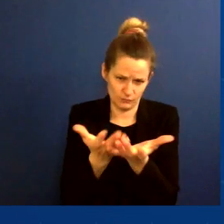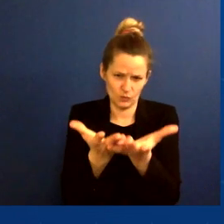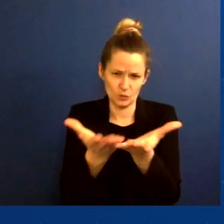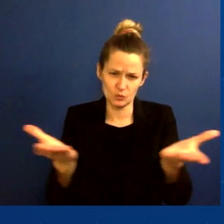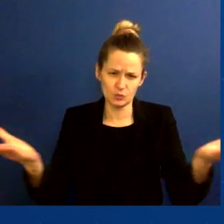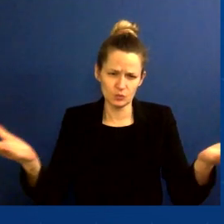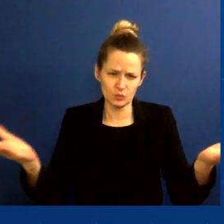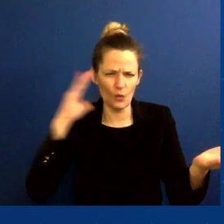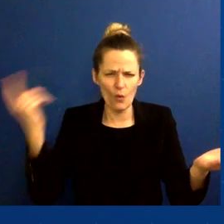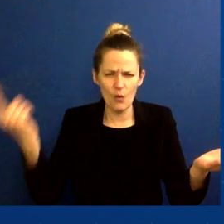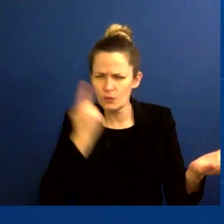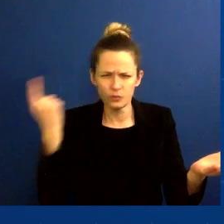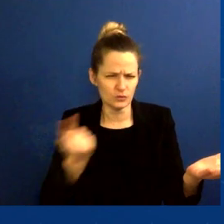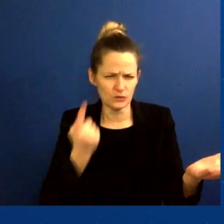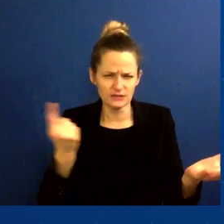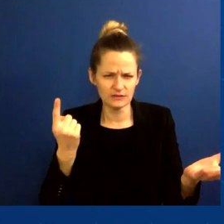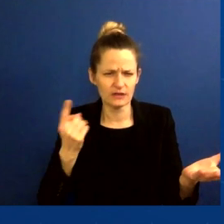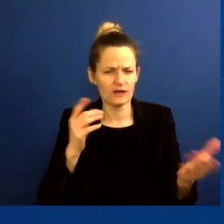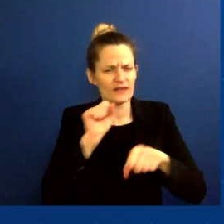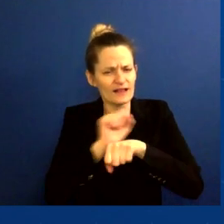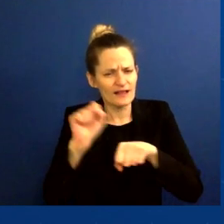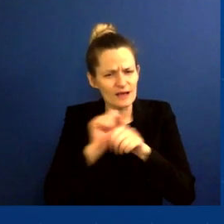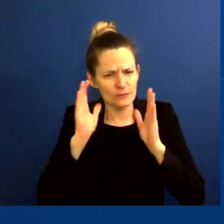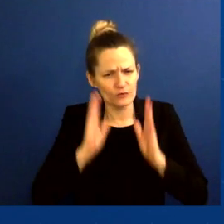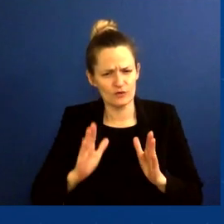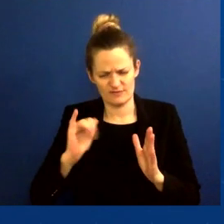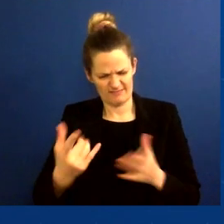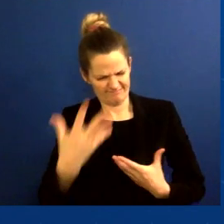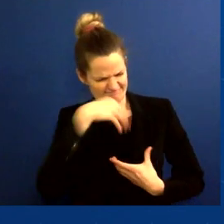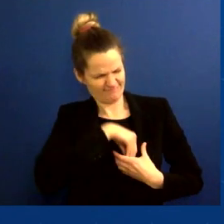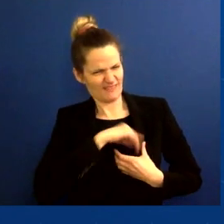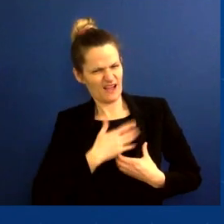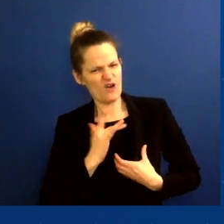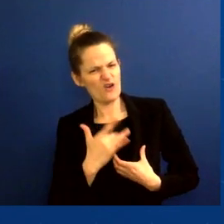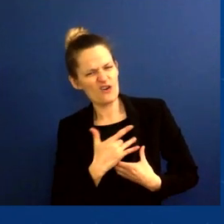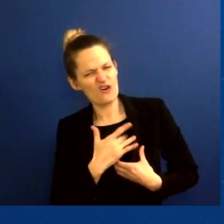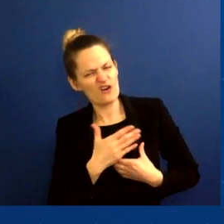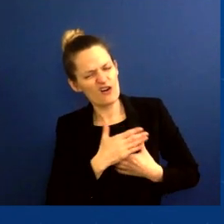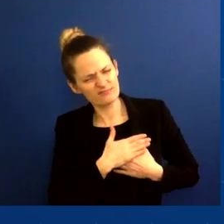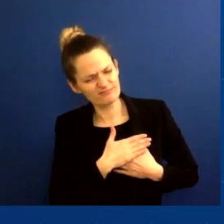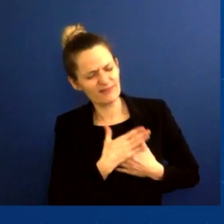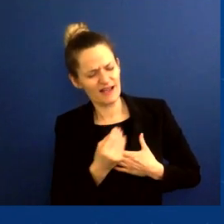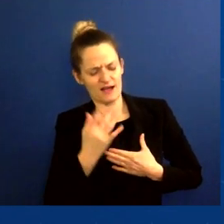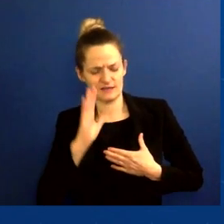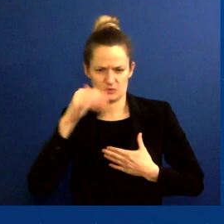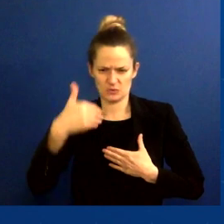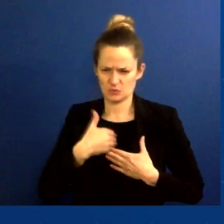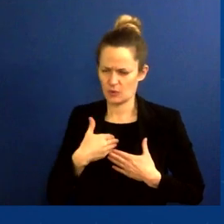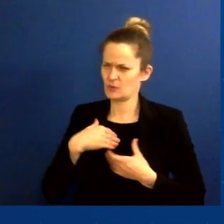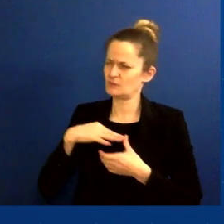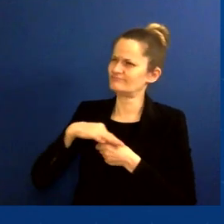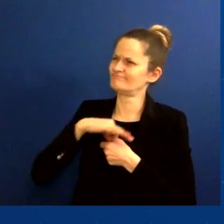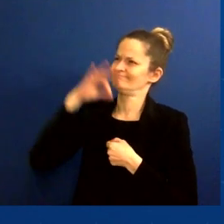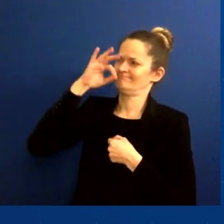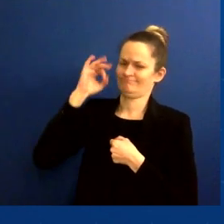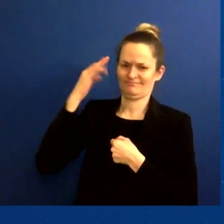It comes from our soul. We are unequivocal and clear about the importance of that relationship,